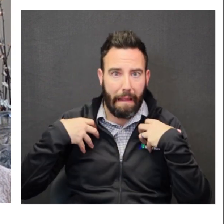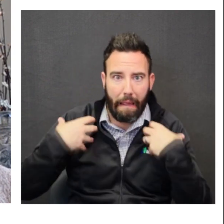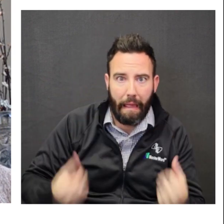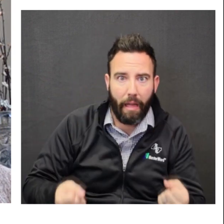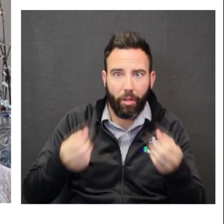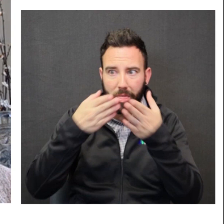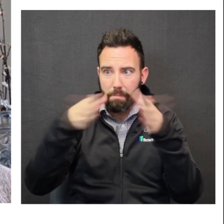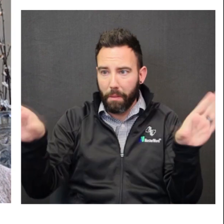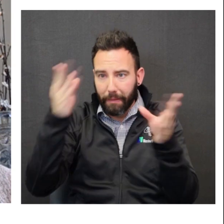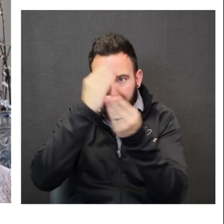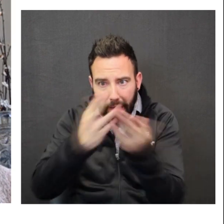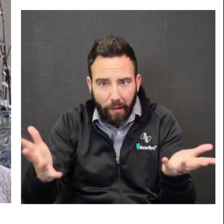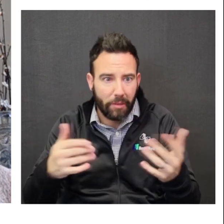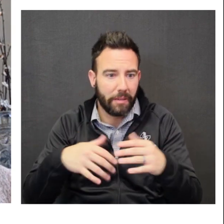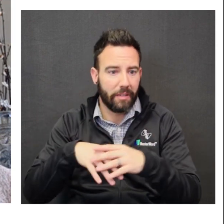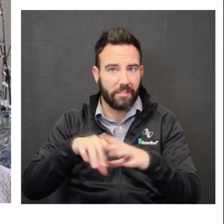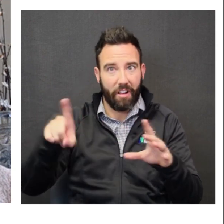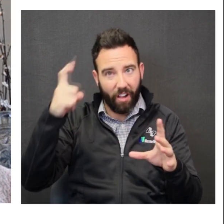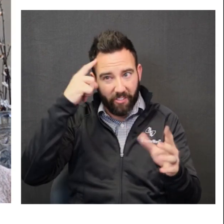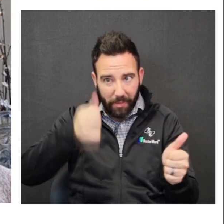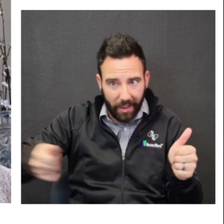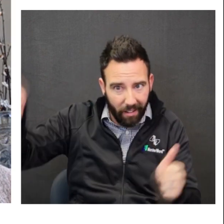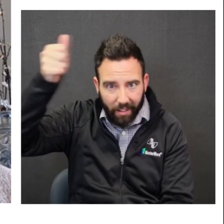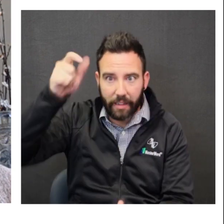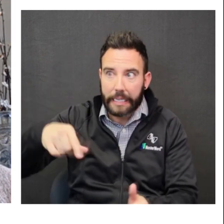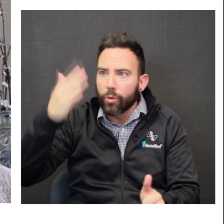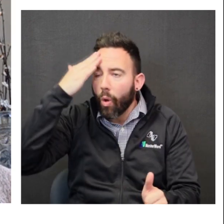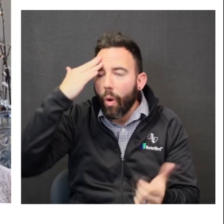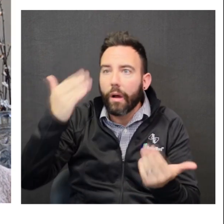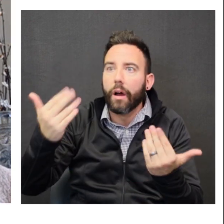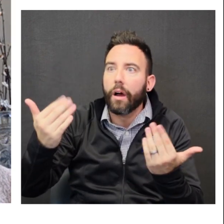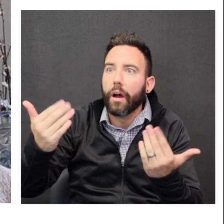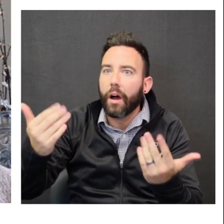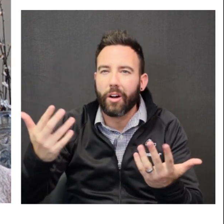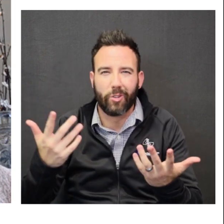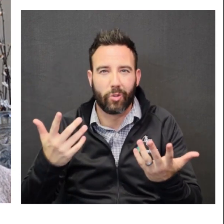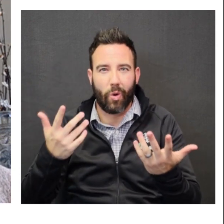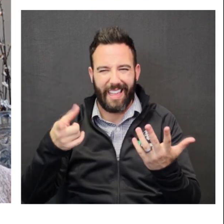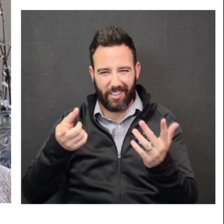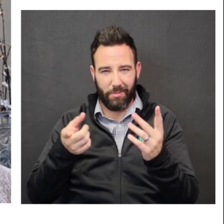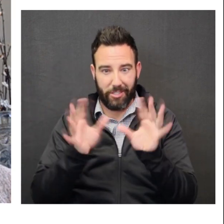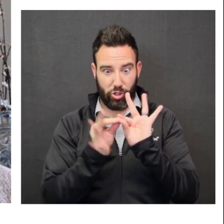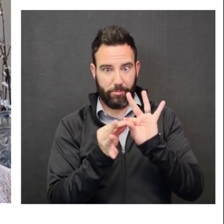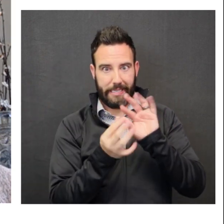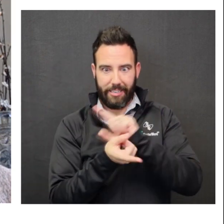You know, your team that came out to try and guide how your county, and how your city was going to, you know, navigate